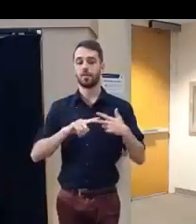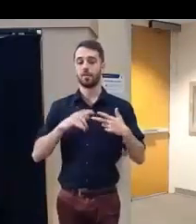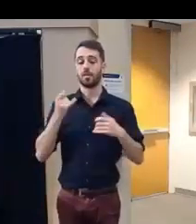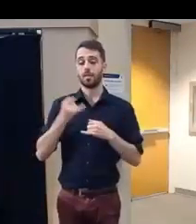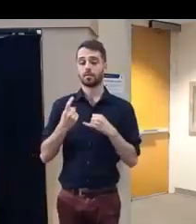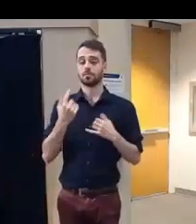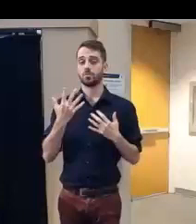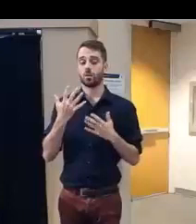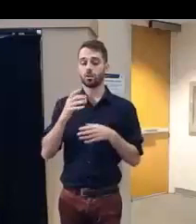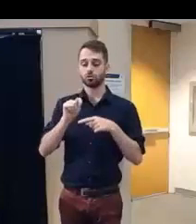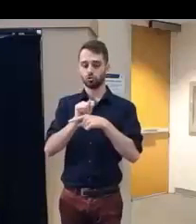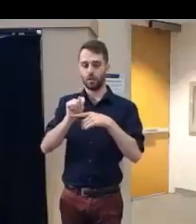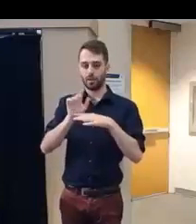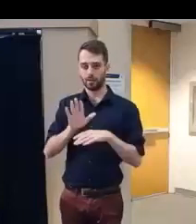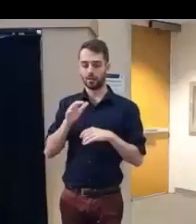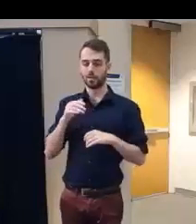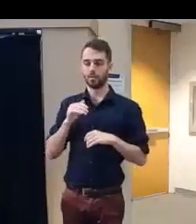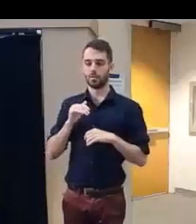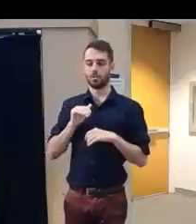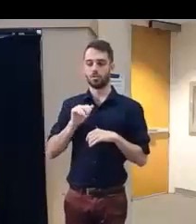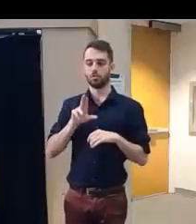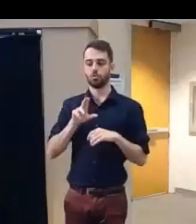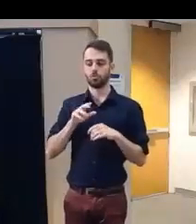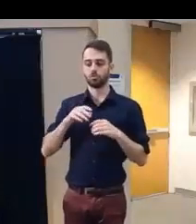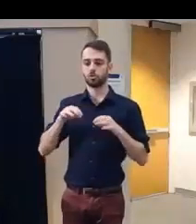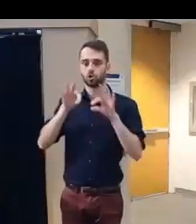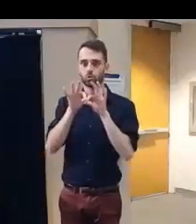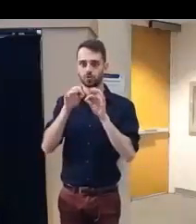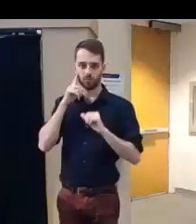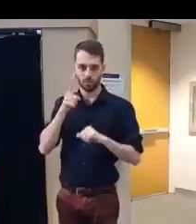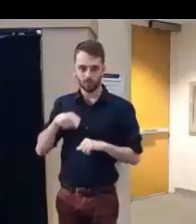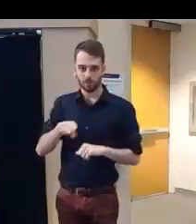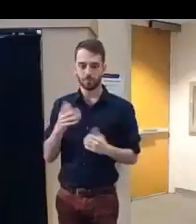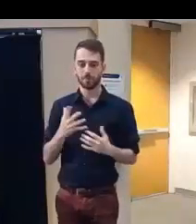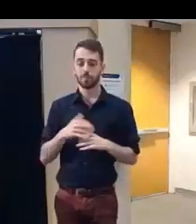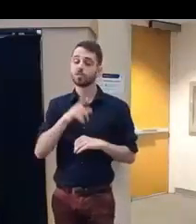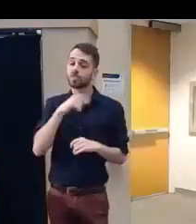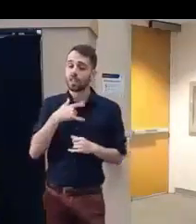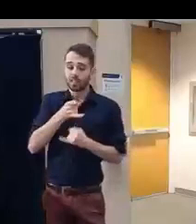of times and I fall into this too myself it's much easier to give positive feedback and to comment on